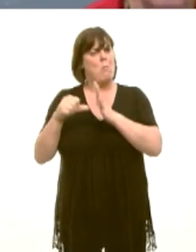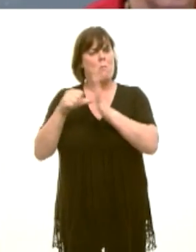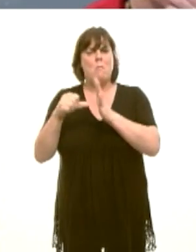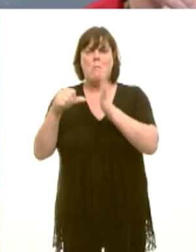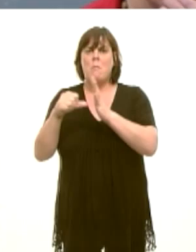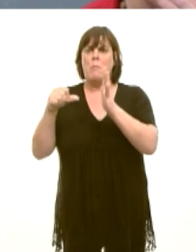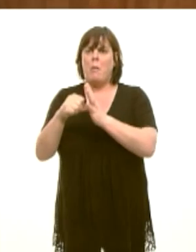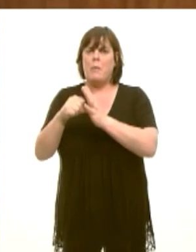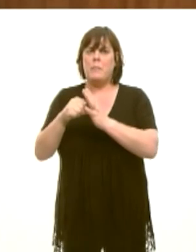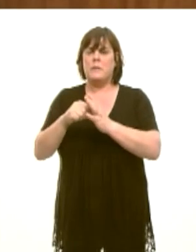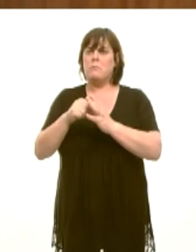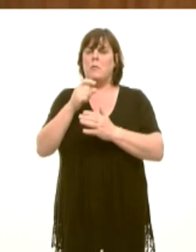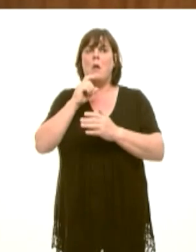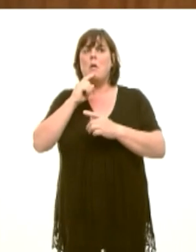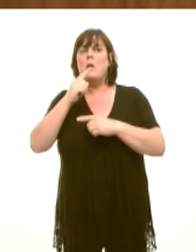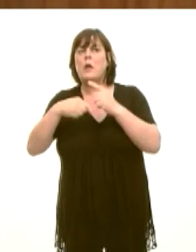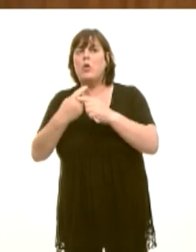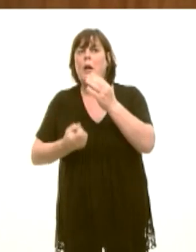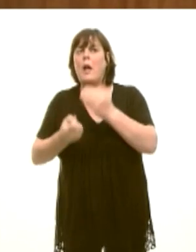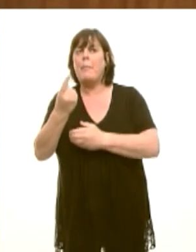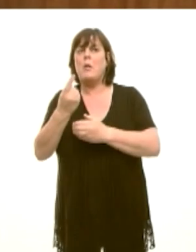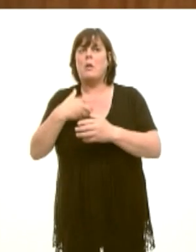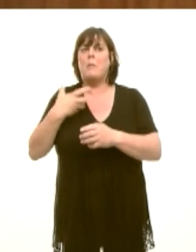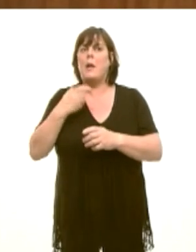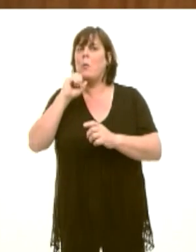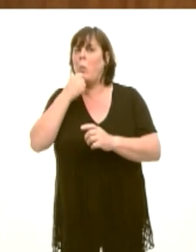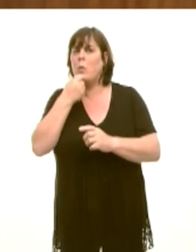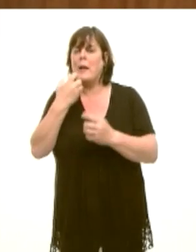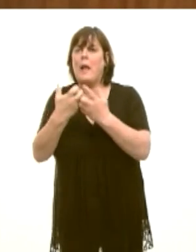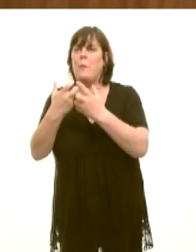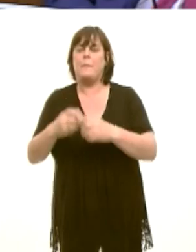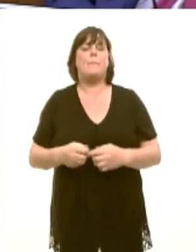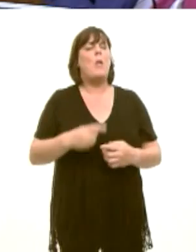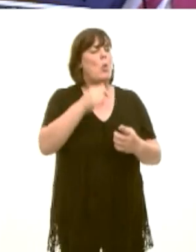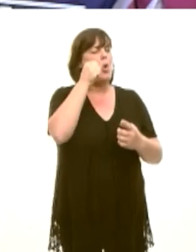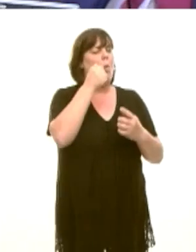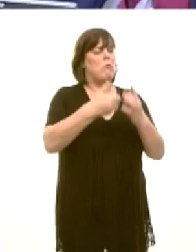Carwyn Jones: The Member is right. We know that there were difficulties with the Velothon.